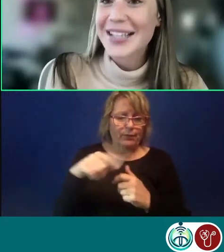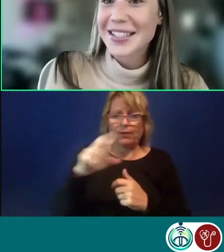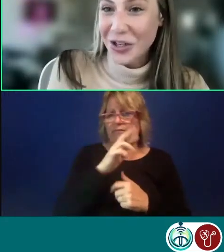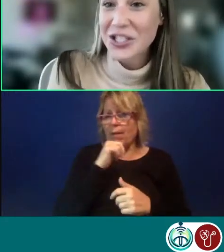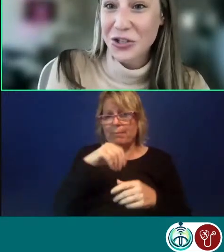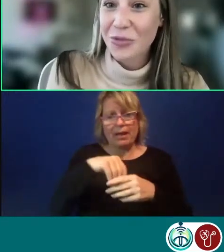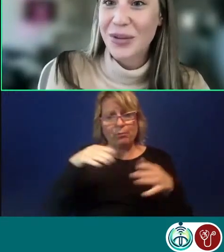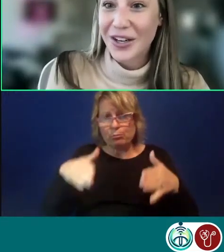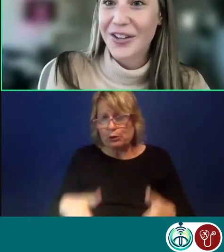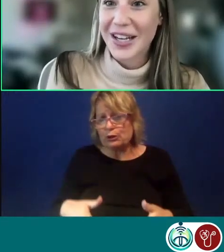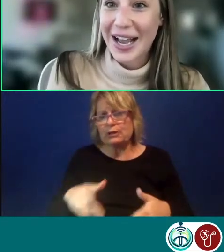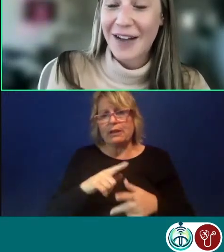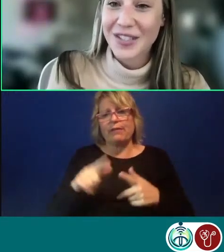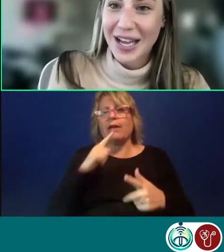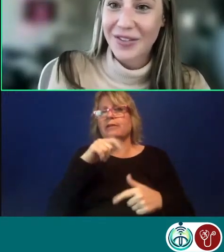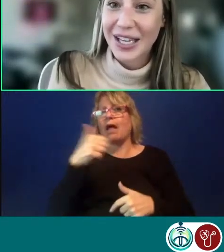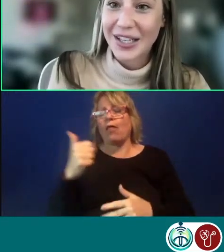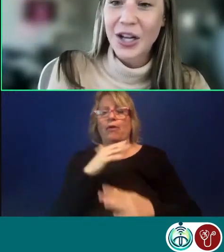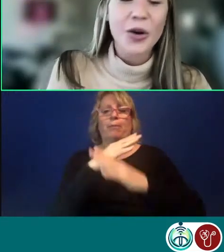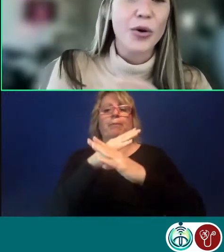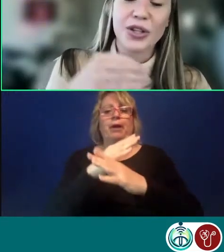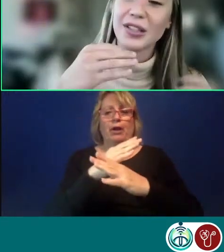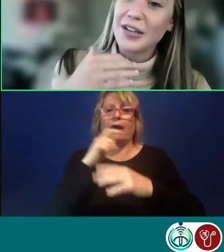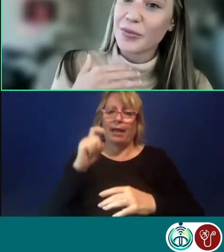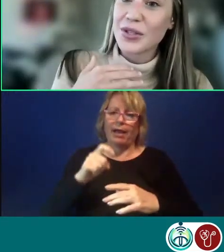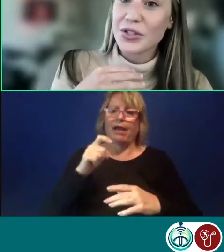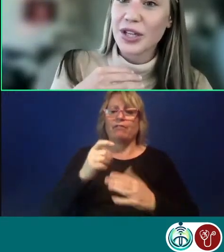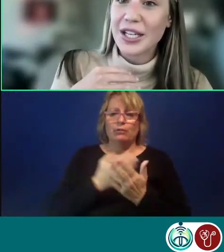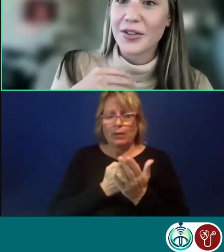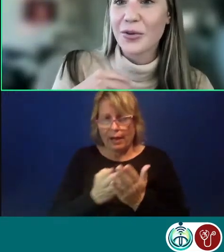That's an additional barrier that I have to navigate. Or the light from the screen,